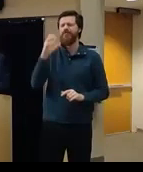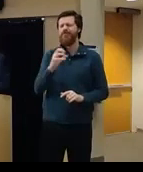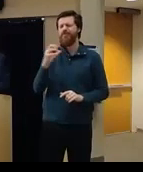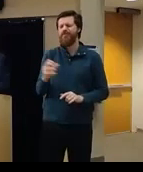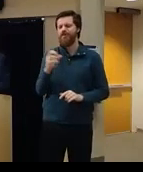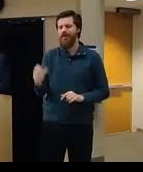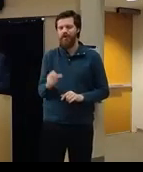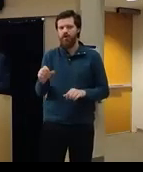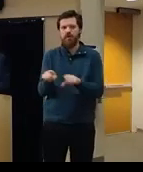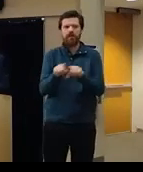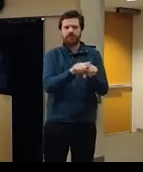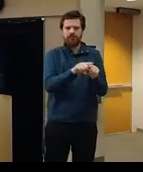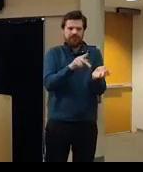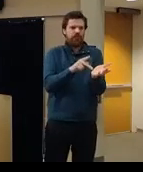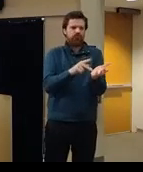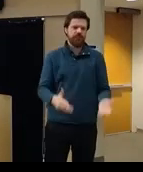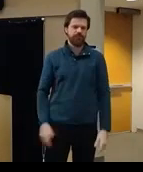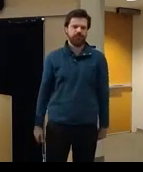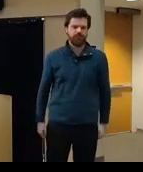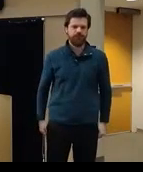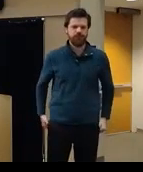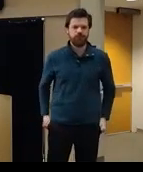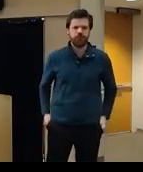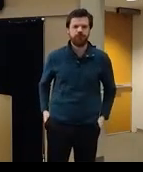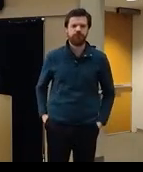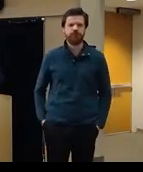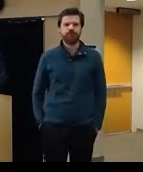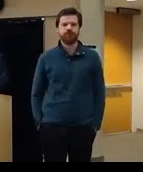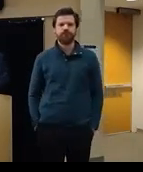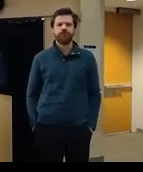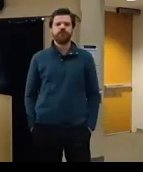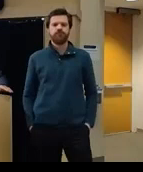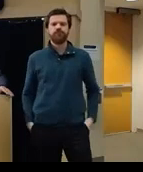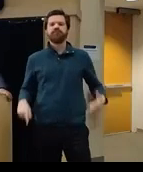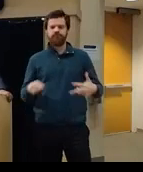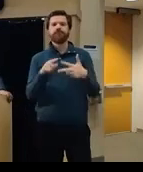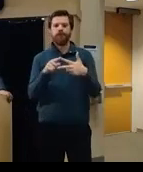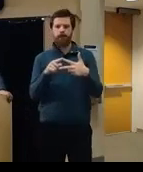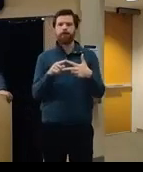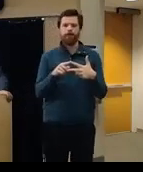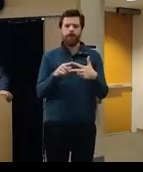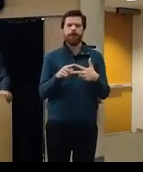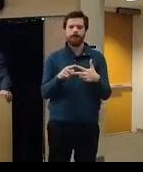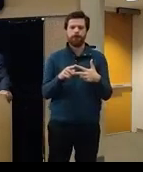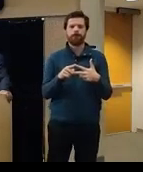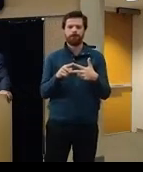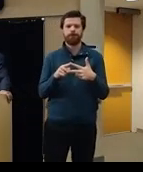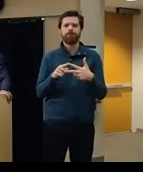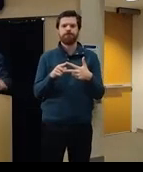themselves eods says the necessity for mental initiative was never his and his